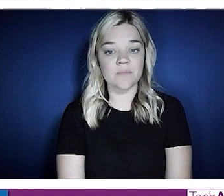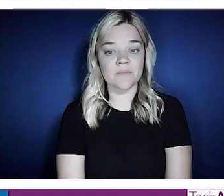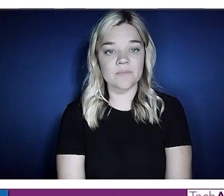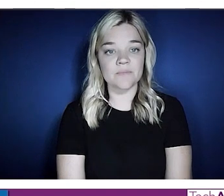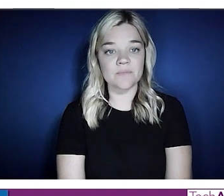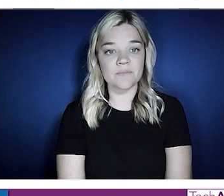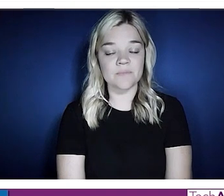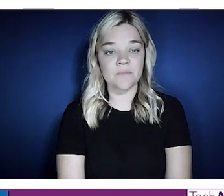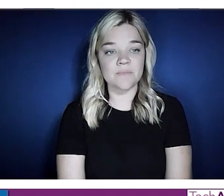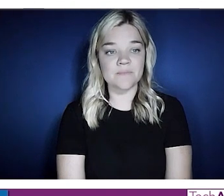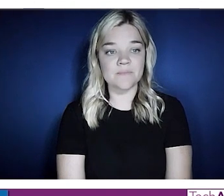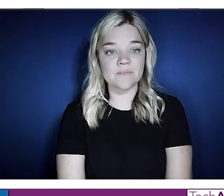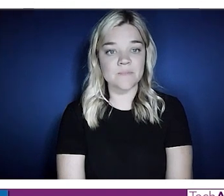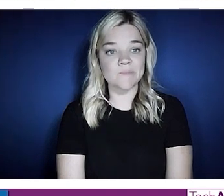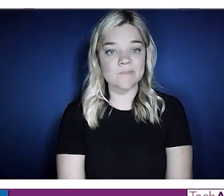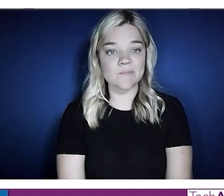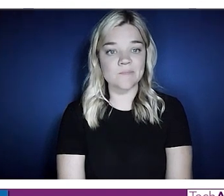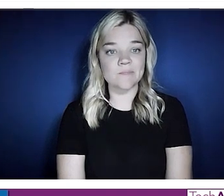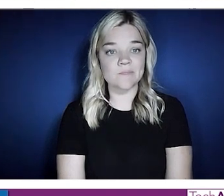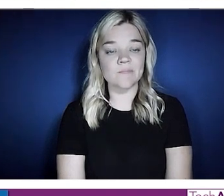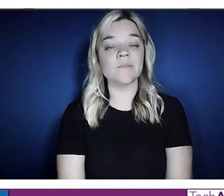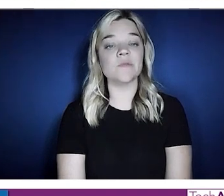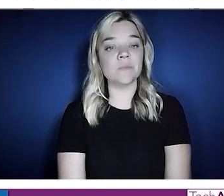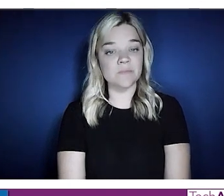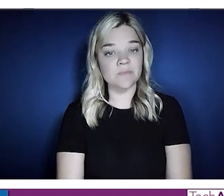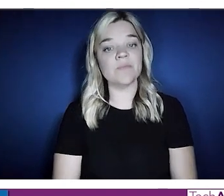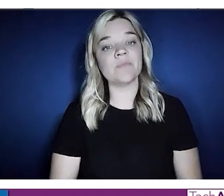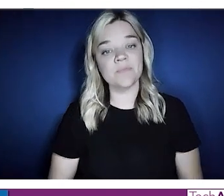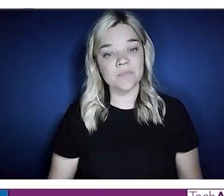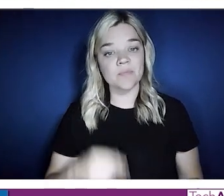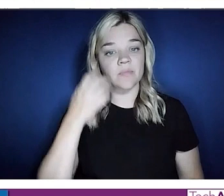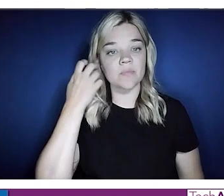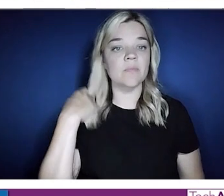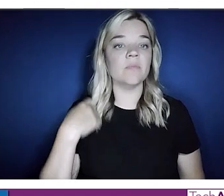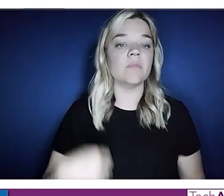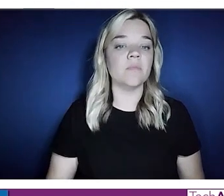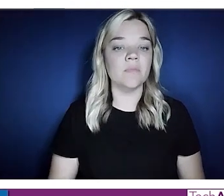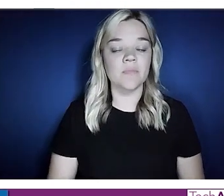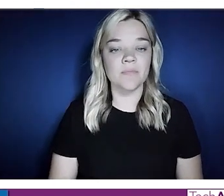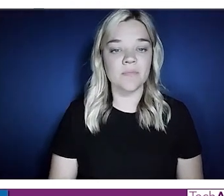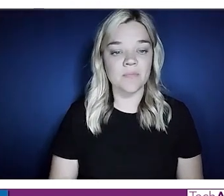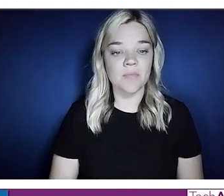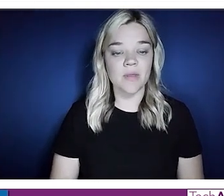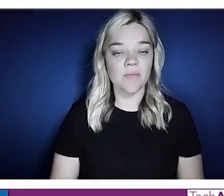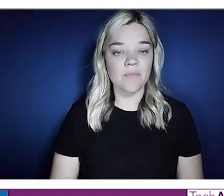Don't see any coming in immediately, but I'll just comment that, yeah, it's good to know